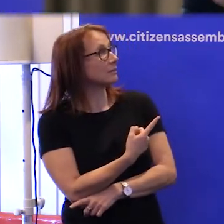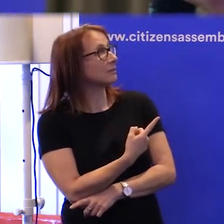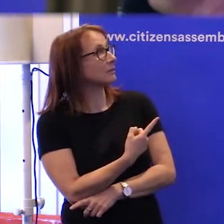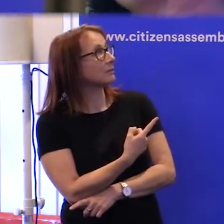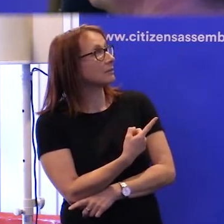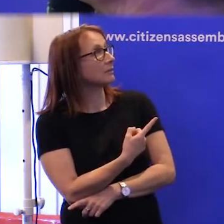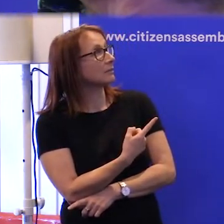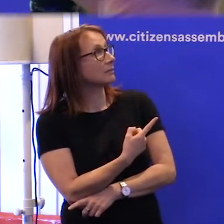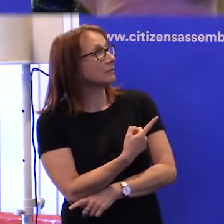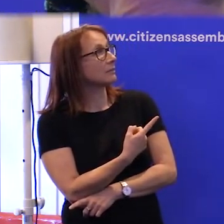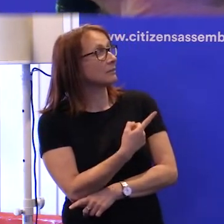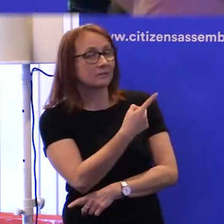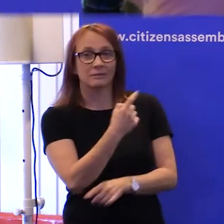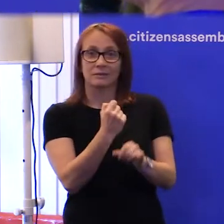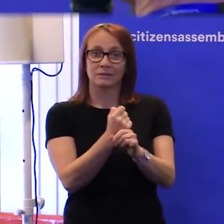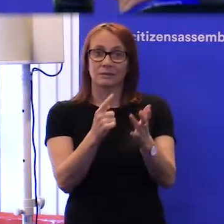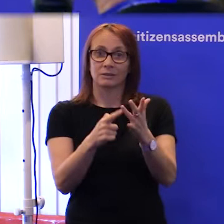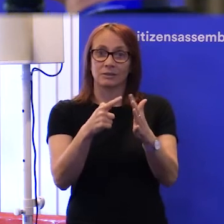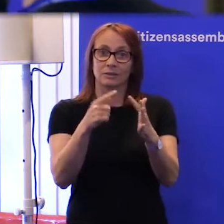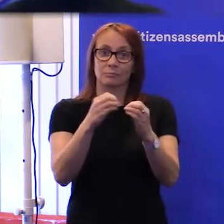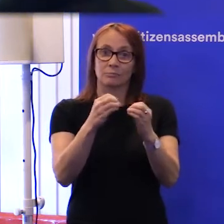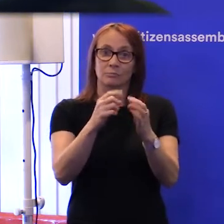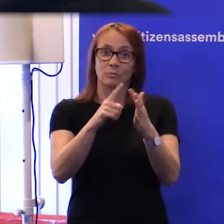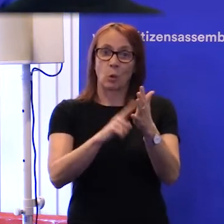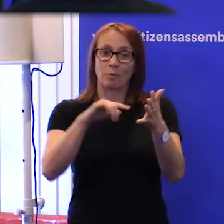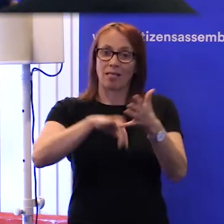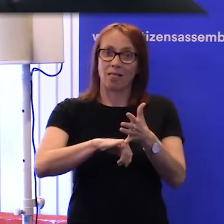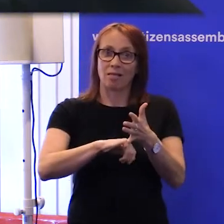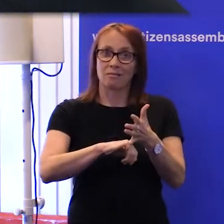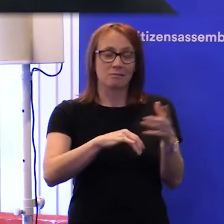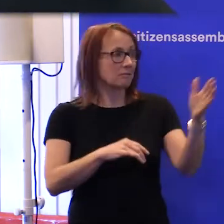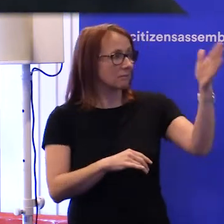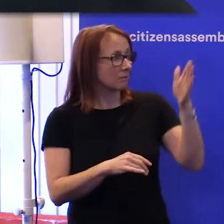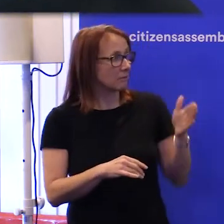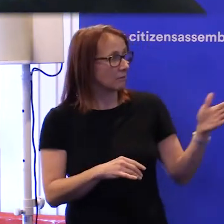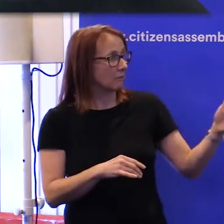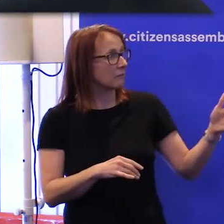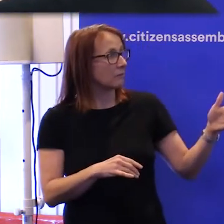guy with the armband Joseph Goebbels then we've got communist propaganda down